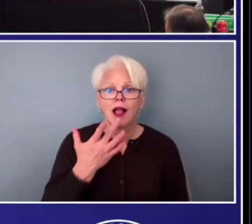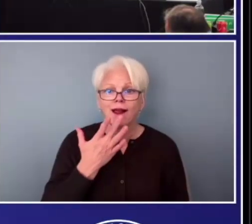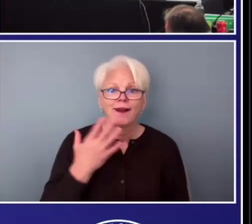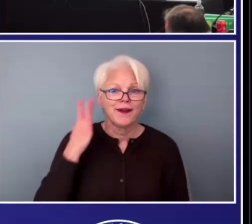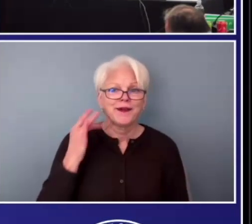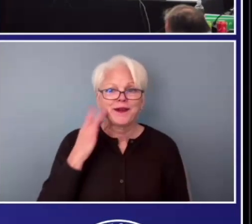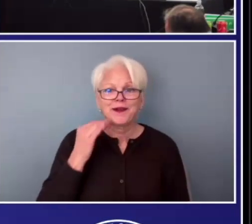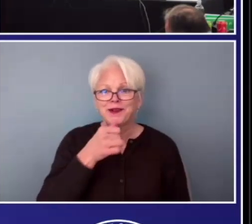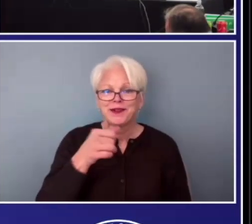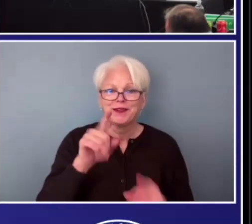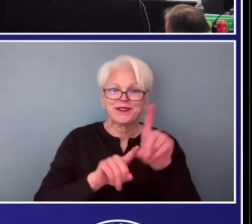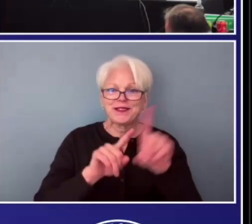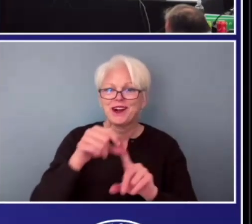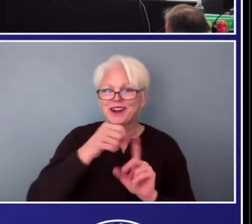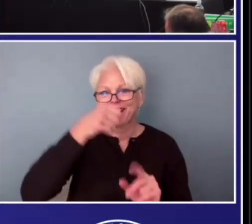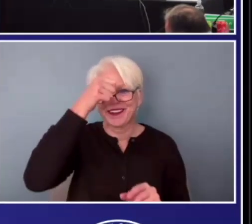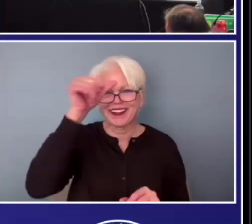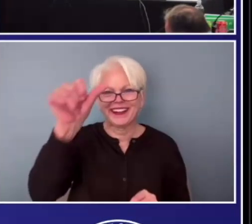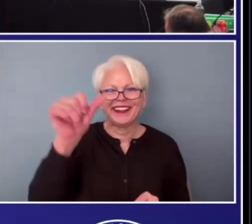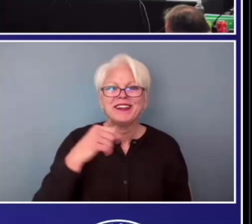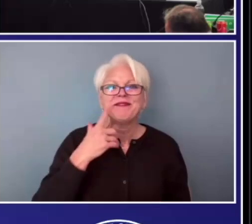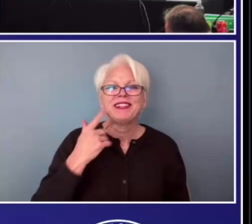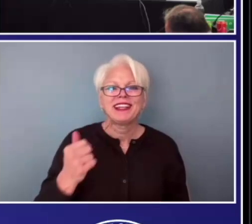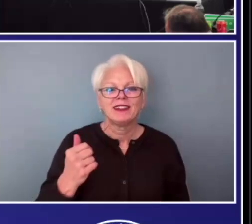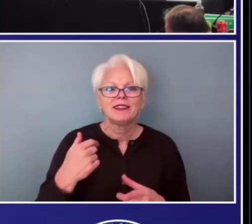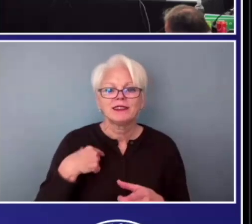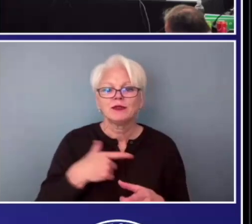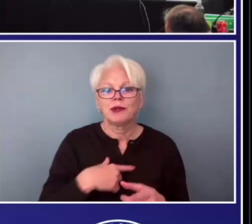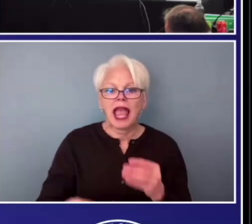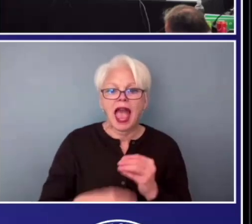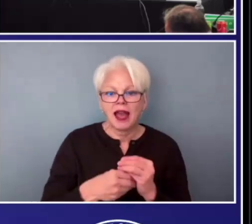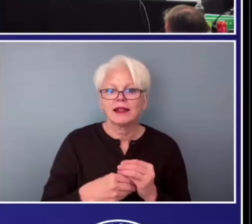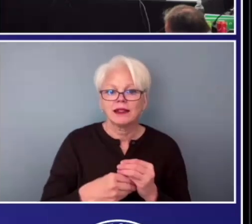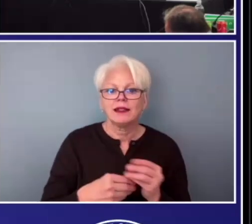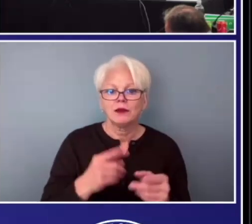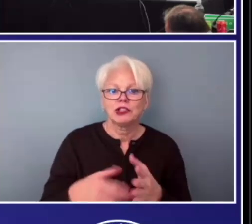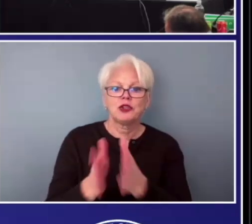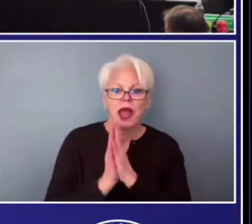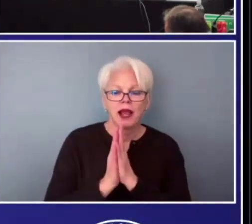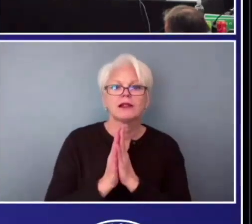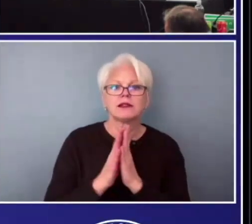added what you asked us to in your proposal with the, the addition of the PhD.